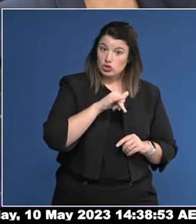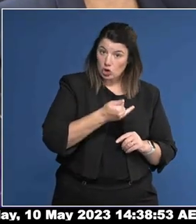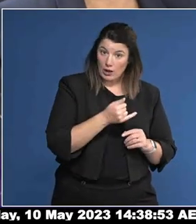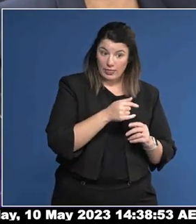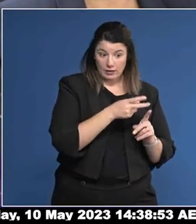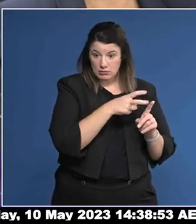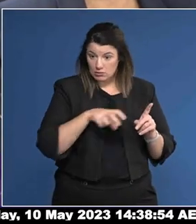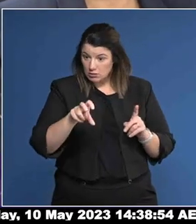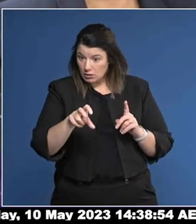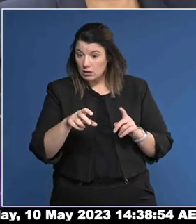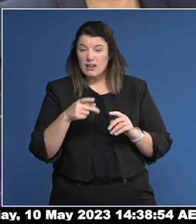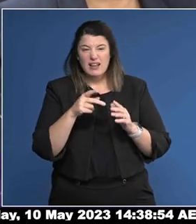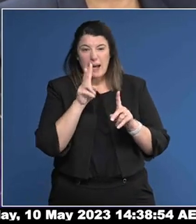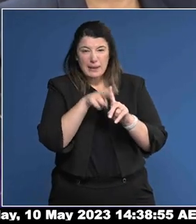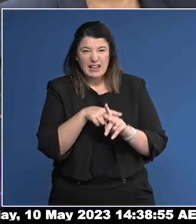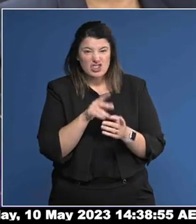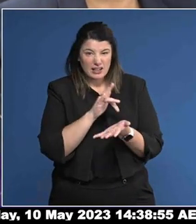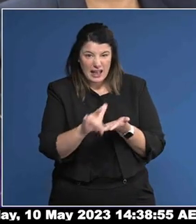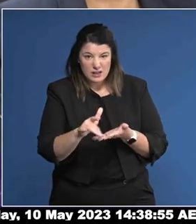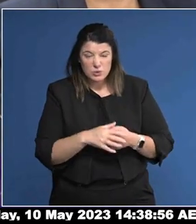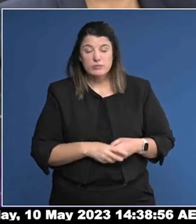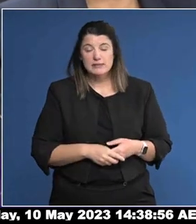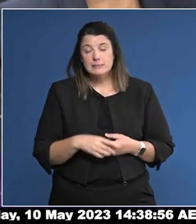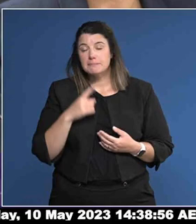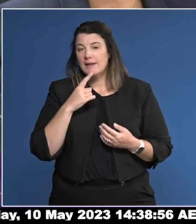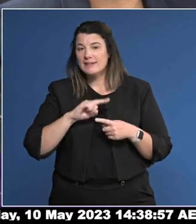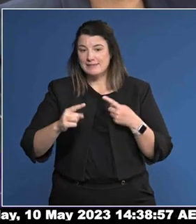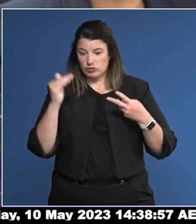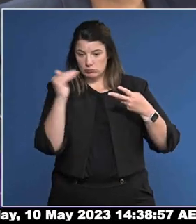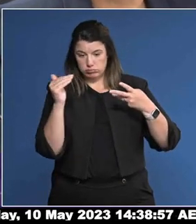There was a number of statuses that they - yes, and they certainly refer to